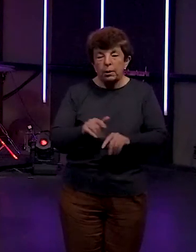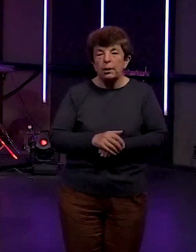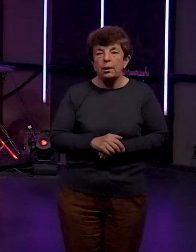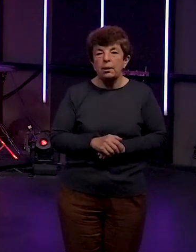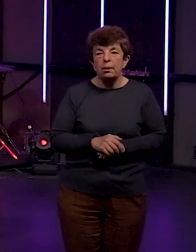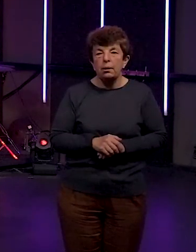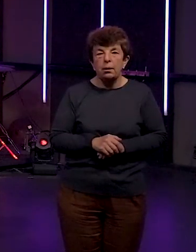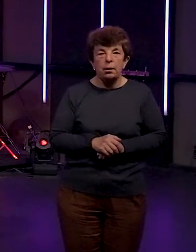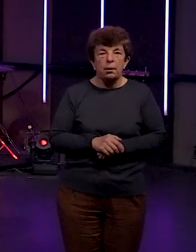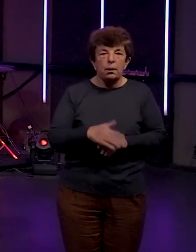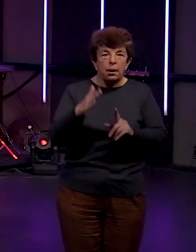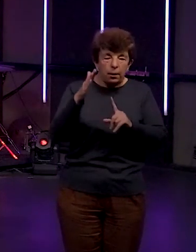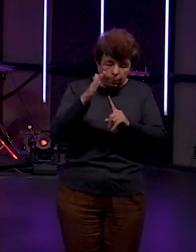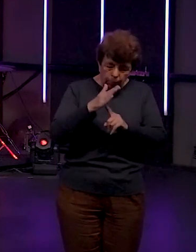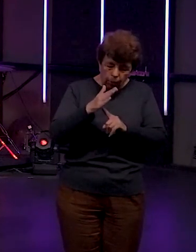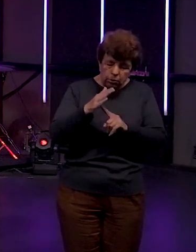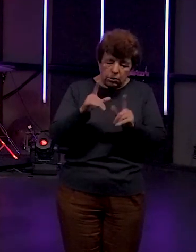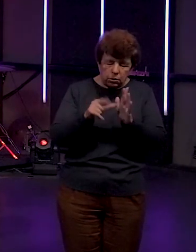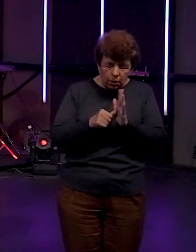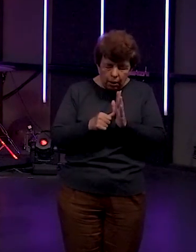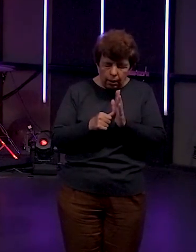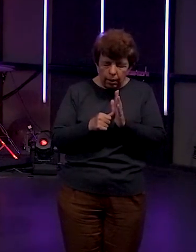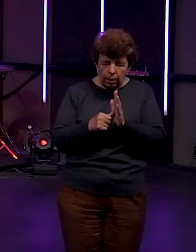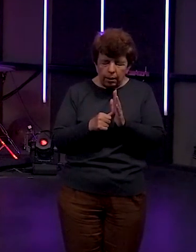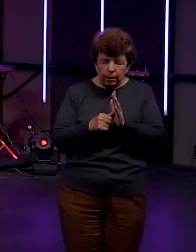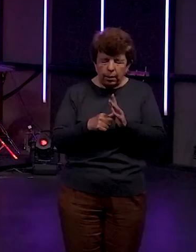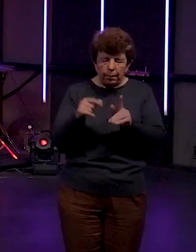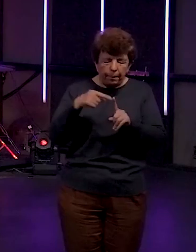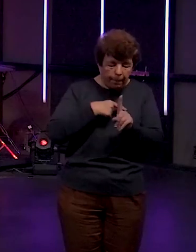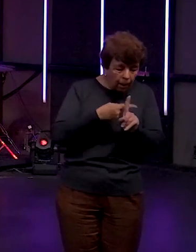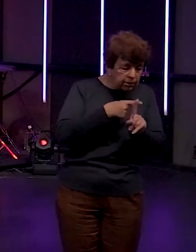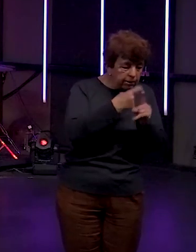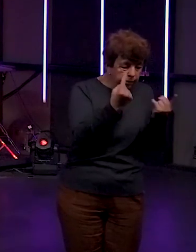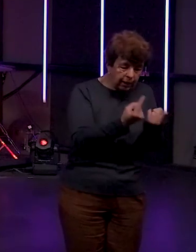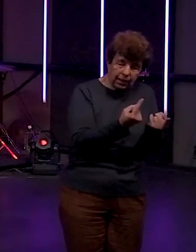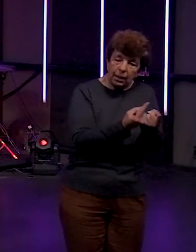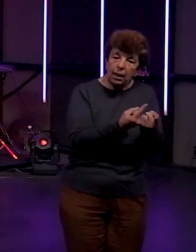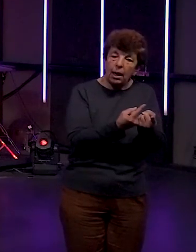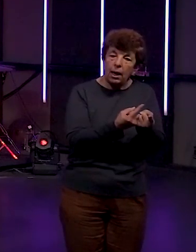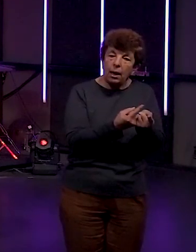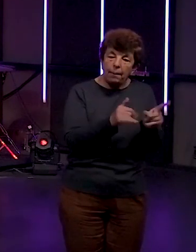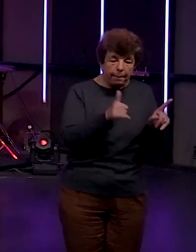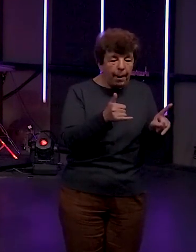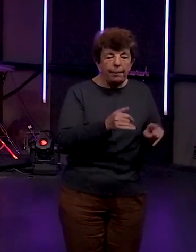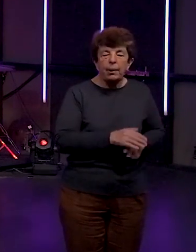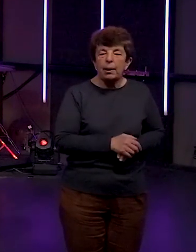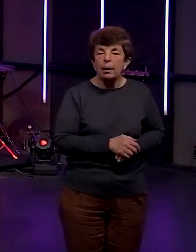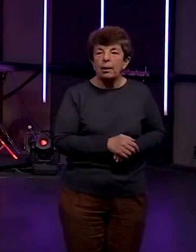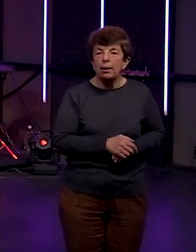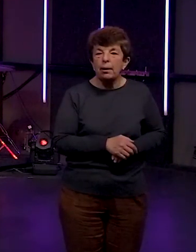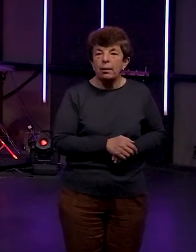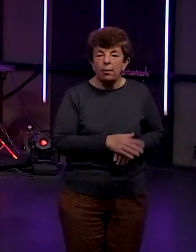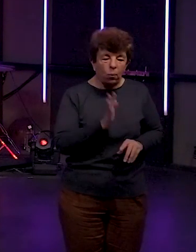Significant times of like positive things like perhaps when we left